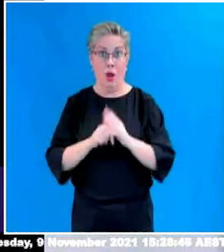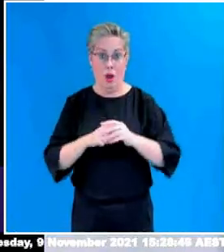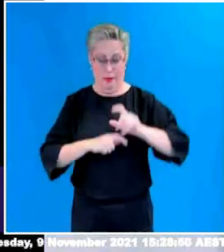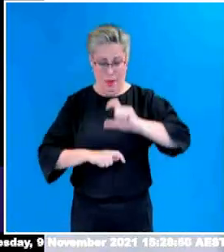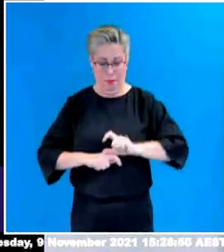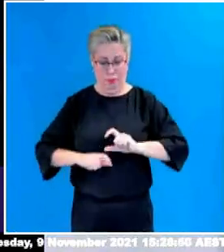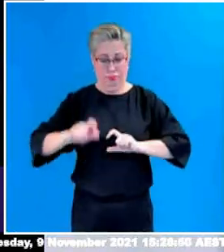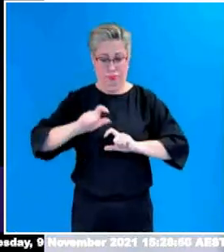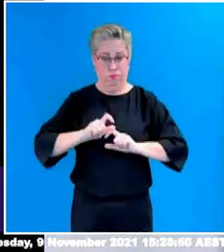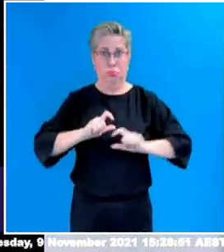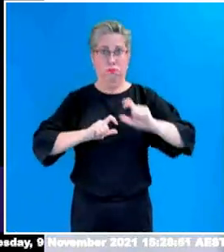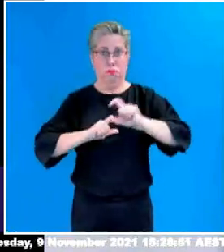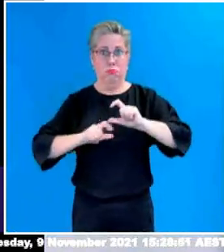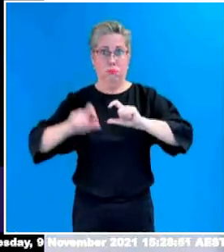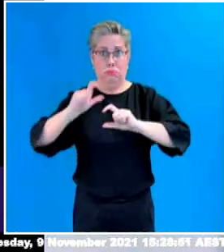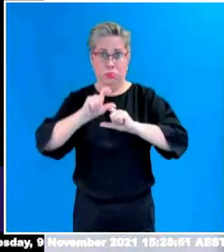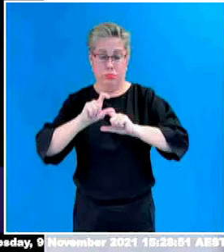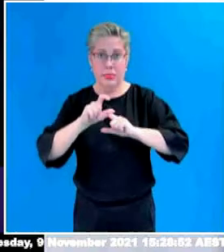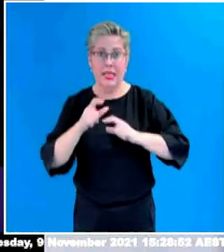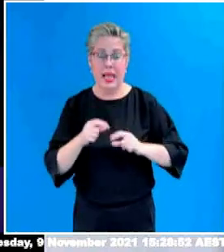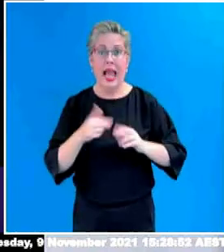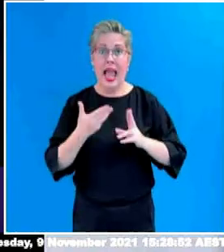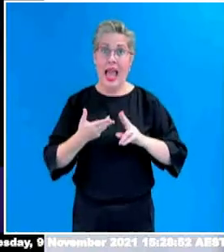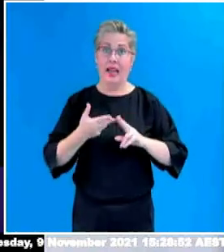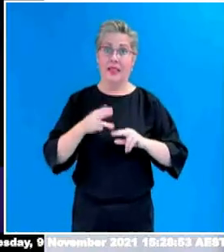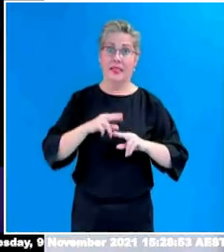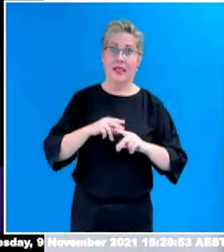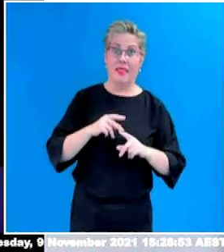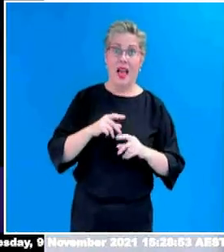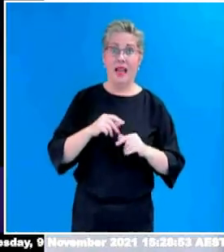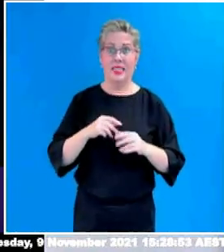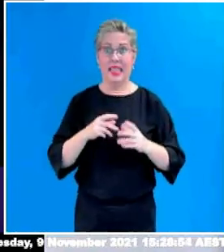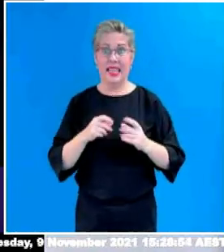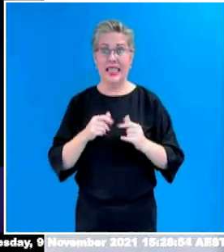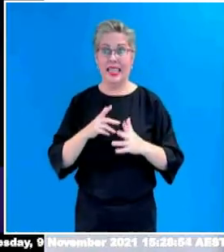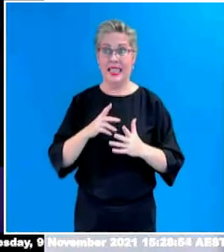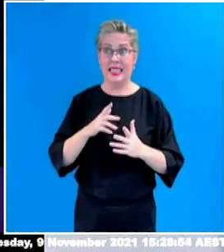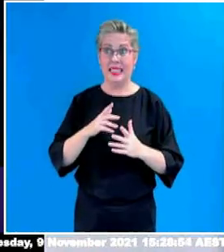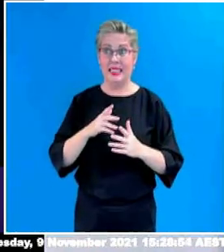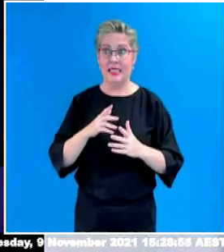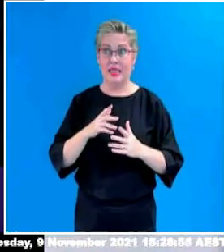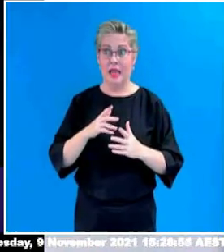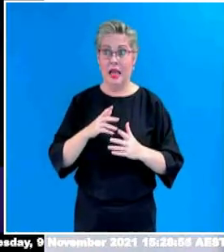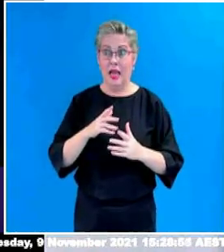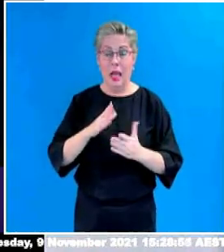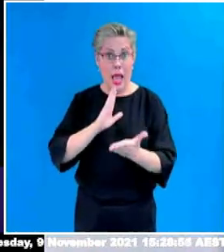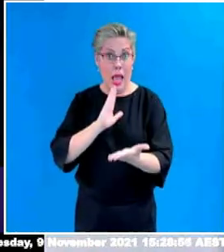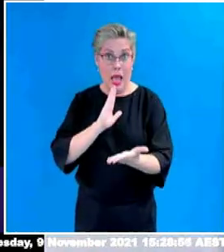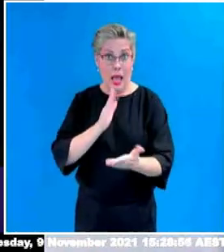immediately realisable right, then Australia is not compliant with the CRPD